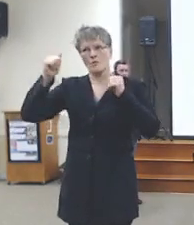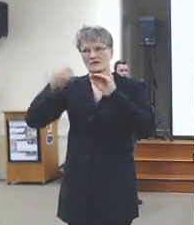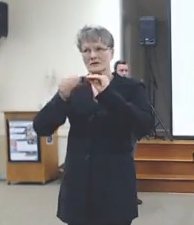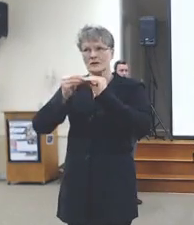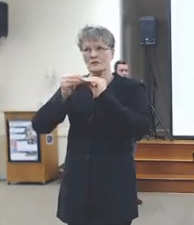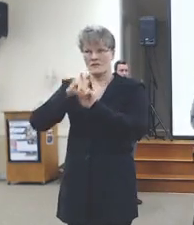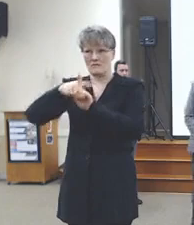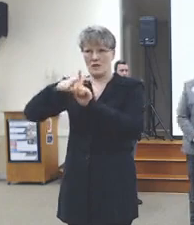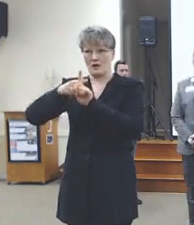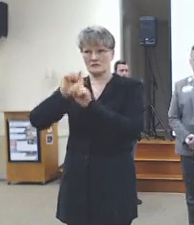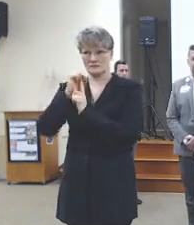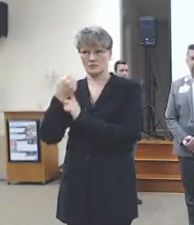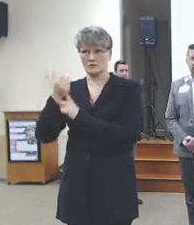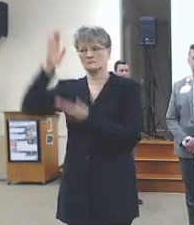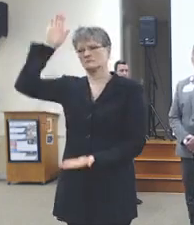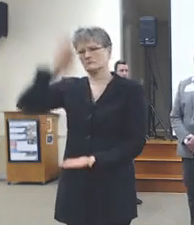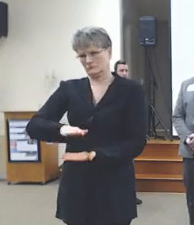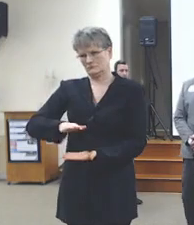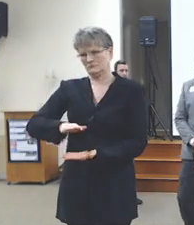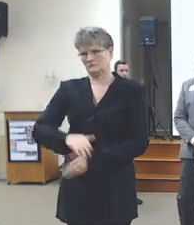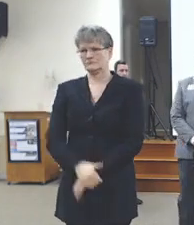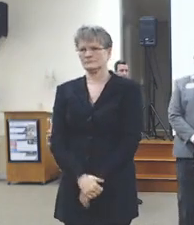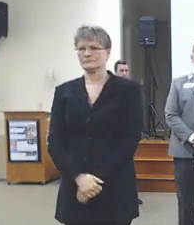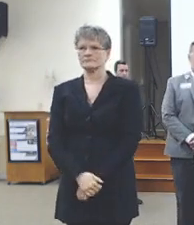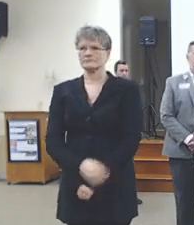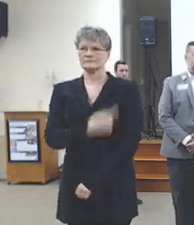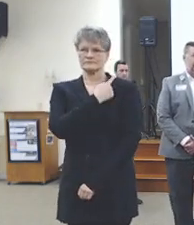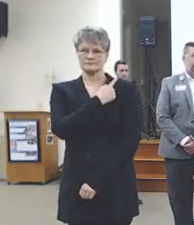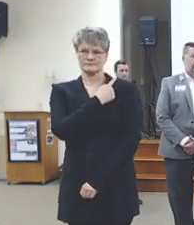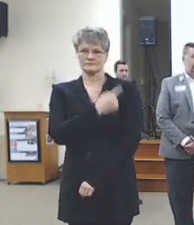You know there's a there's an old, well there's a saying in the military that